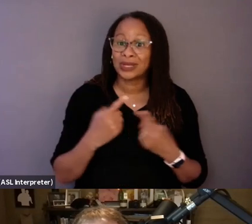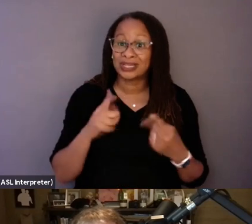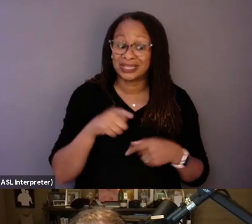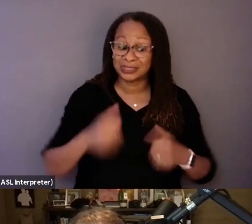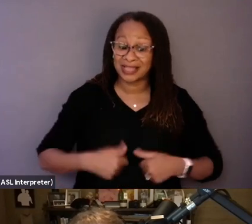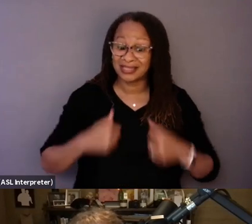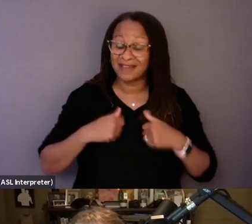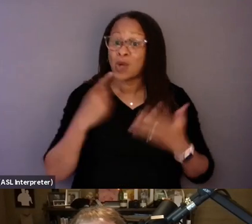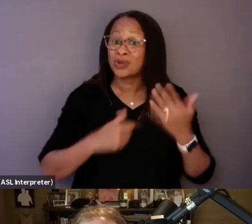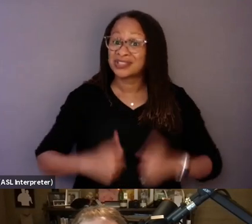How did he live his life?